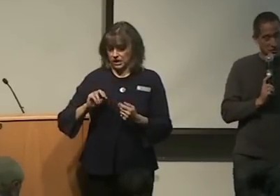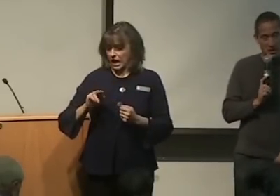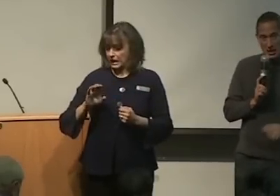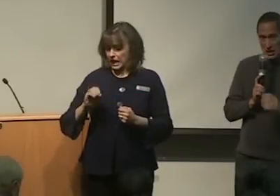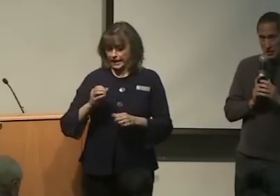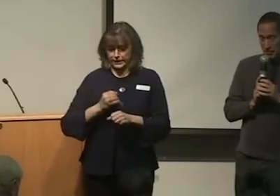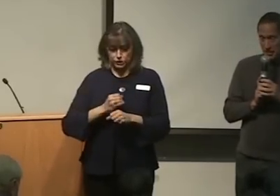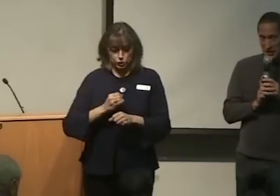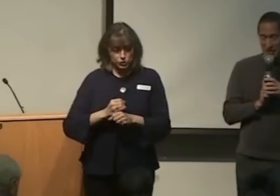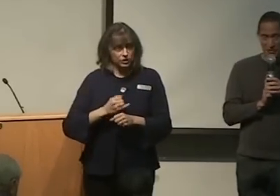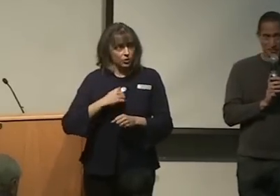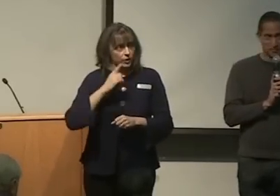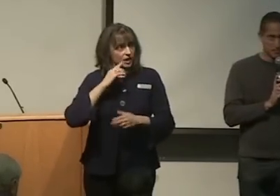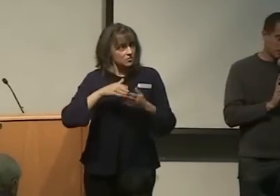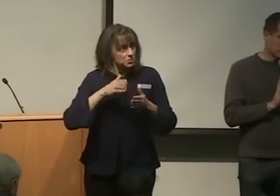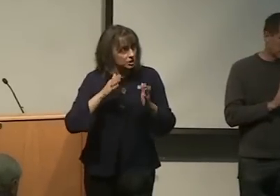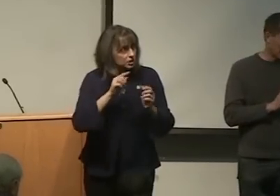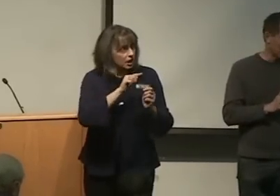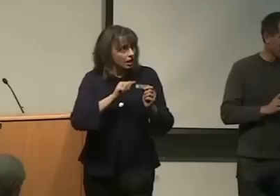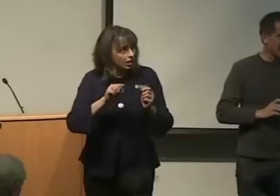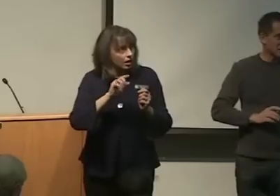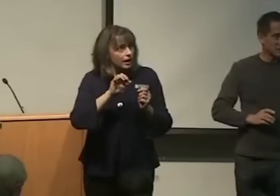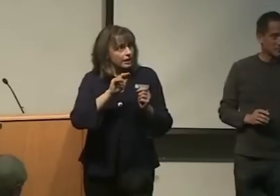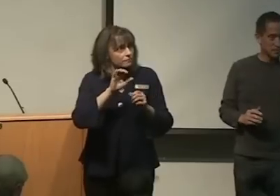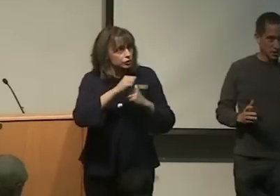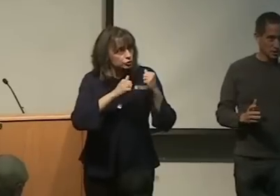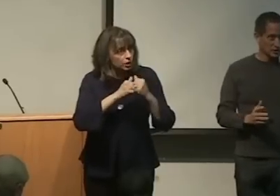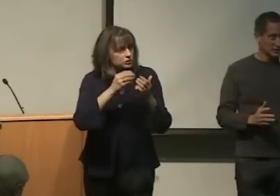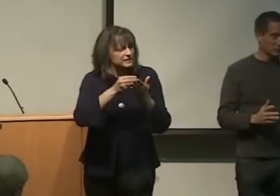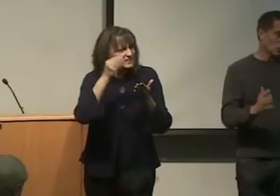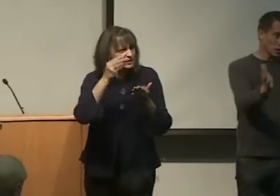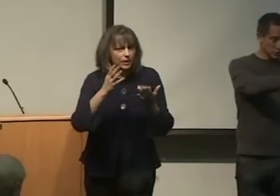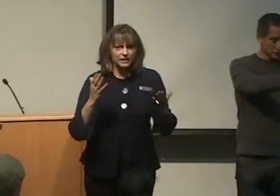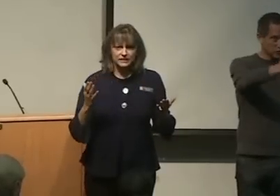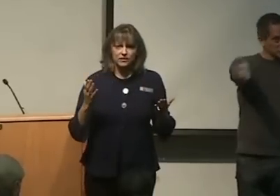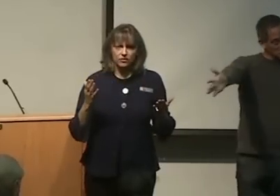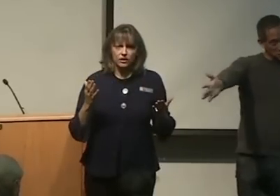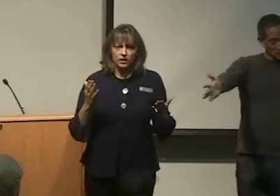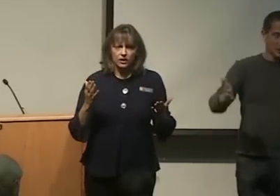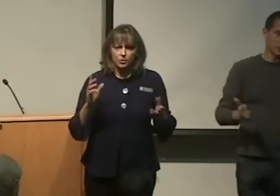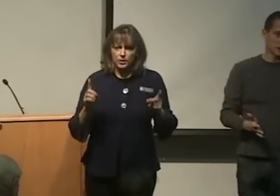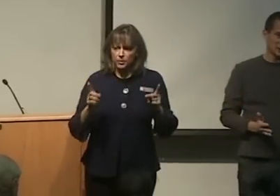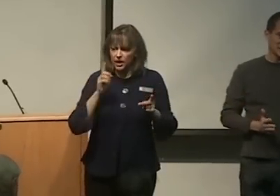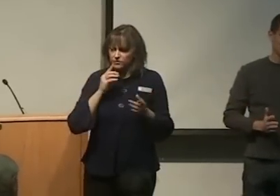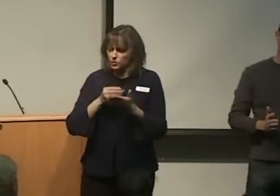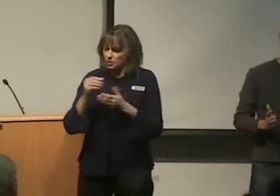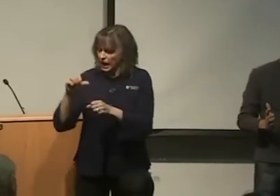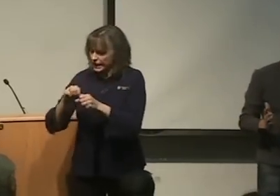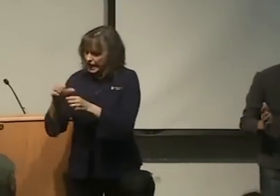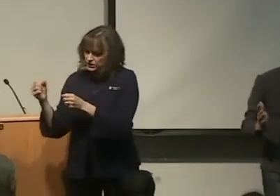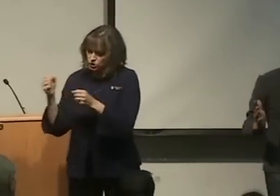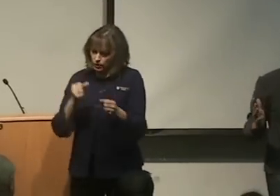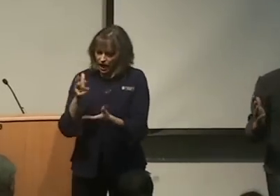People have to buy gas and park and then walk through the freezing cold to come to our classes.